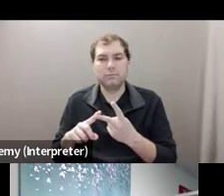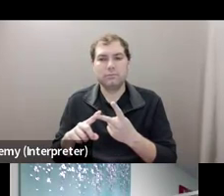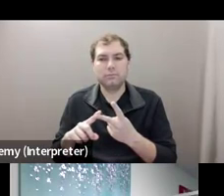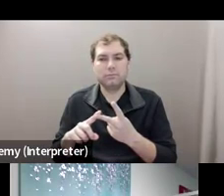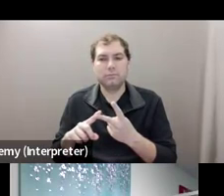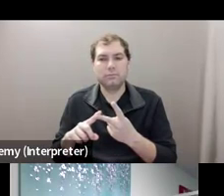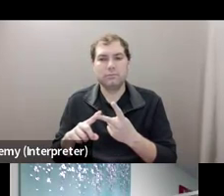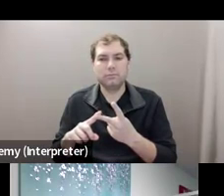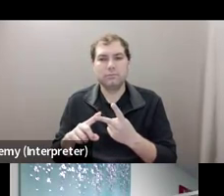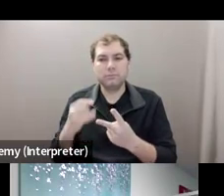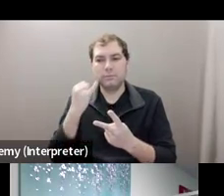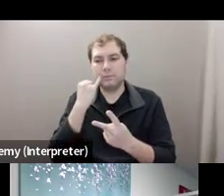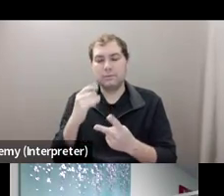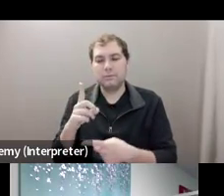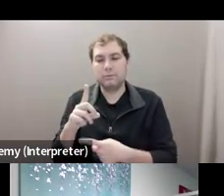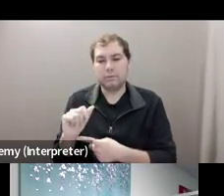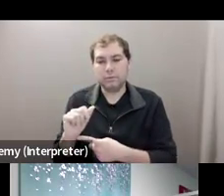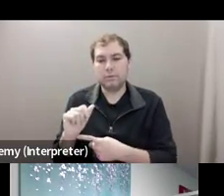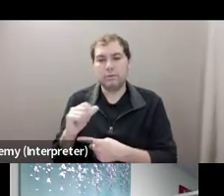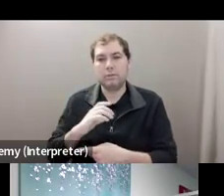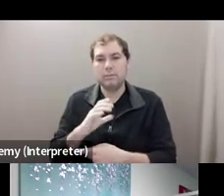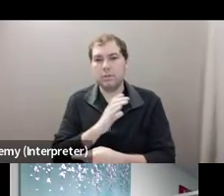17036717673: should engaging them to